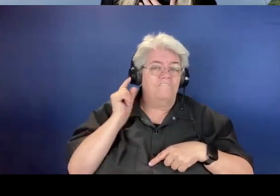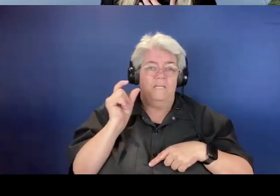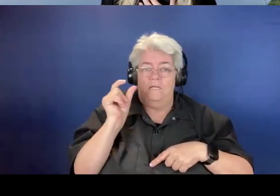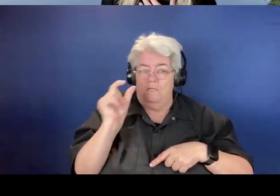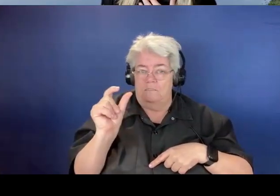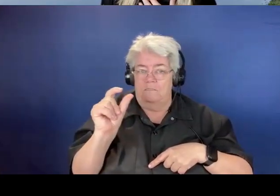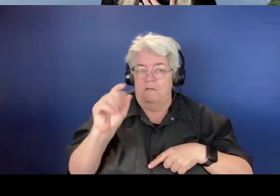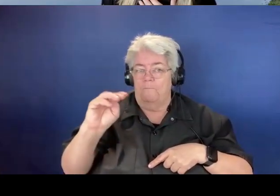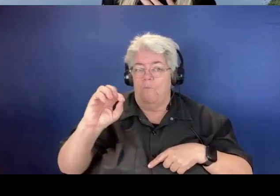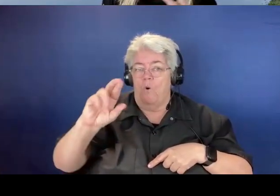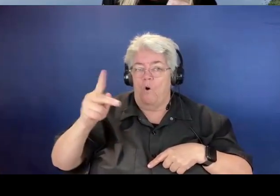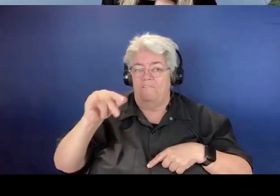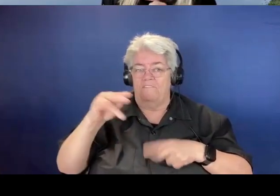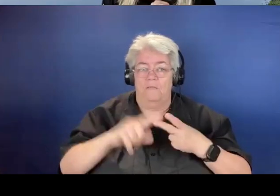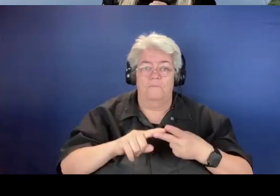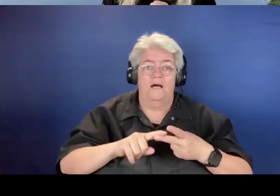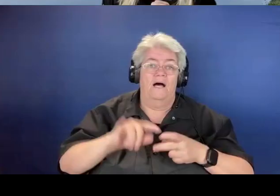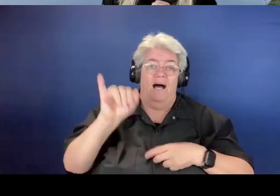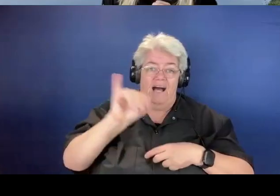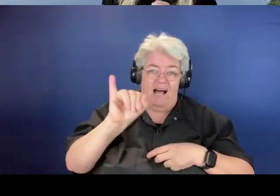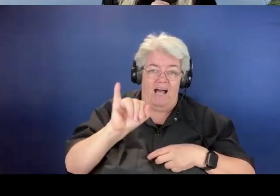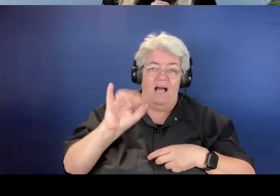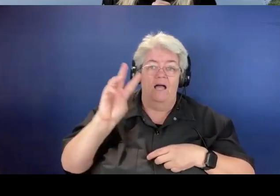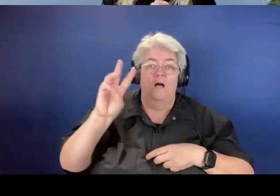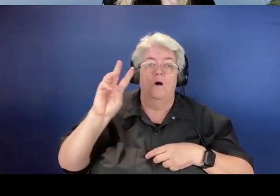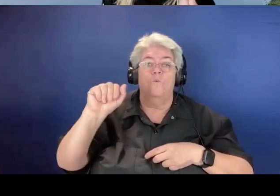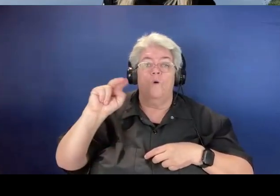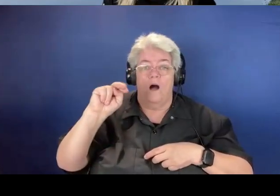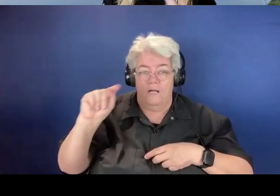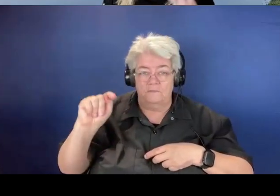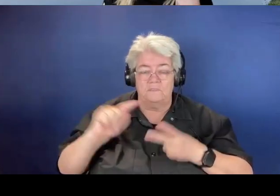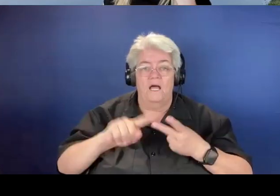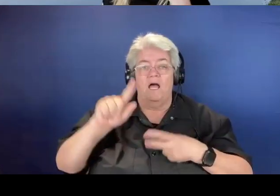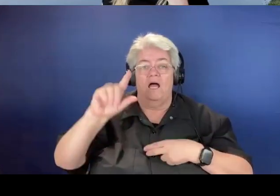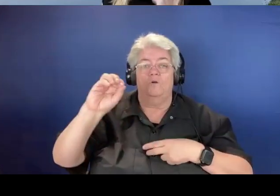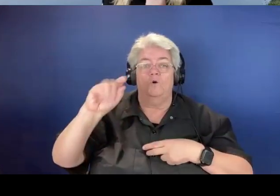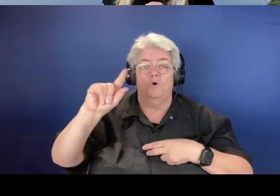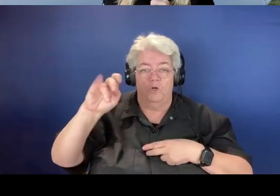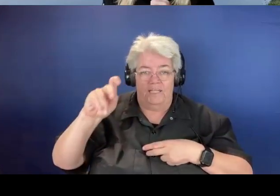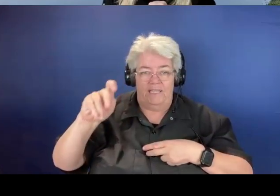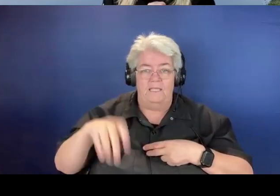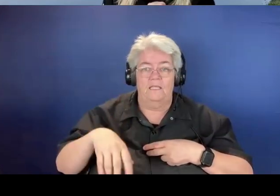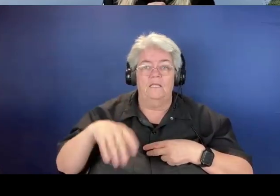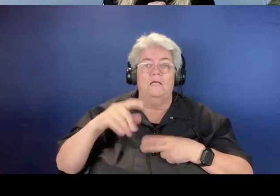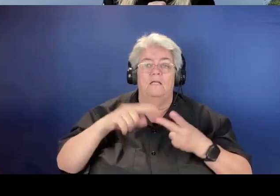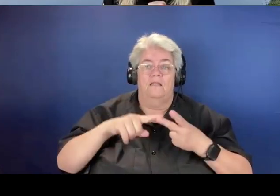Want is another morpheme. That's two so far. And cookie would be another morpheme. That's three for that sentence. Right?